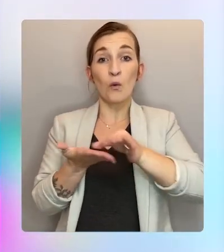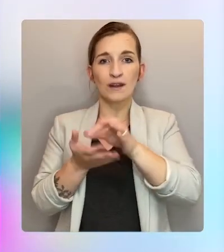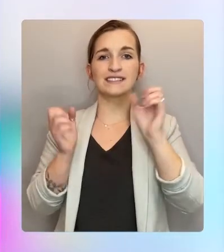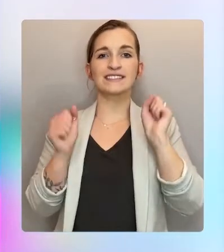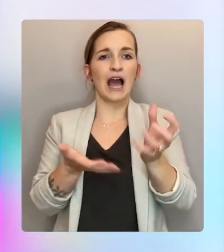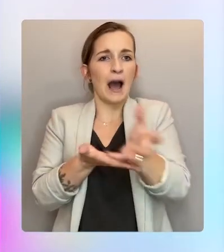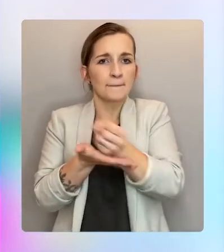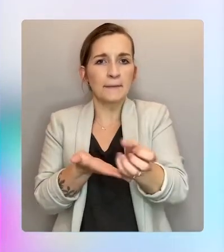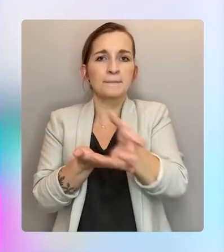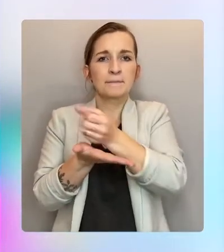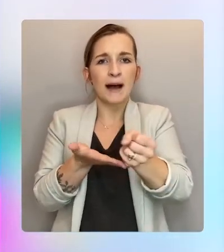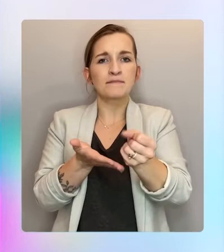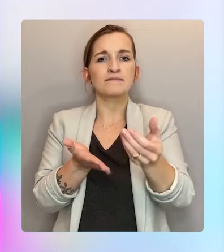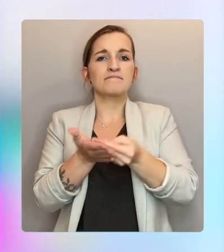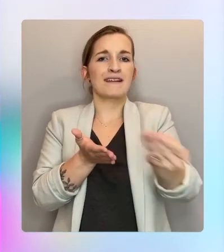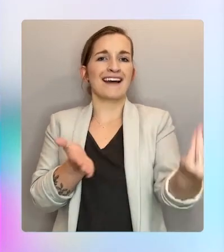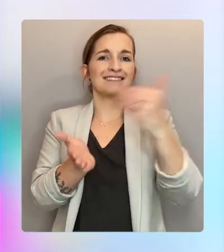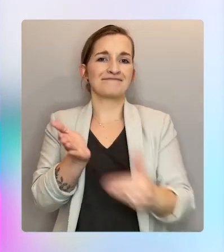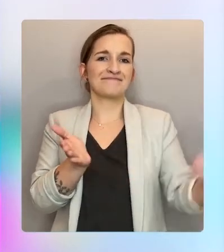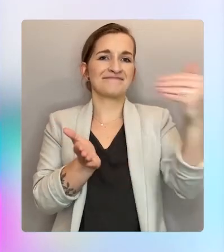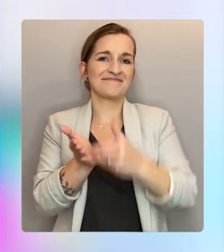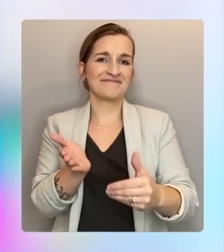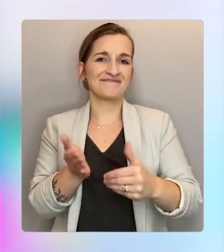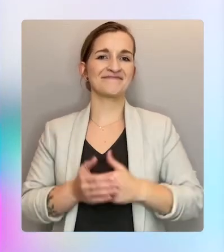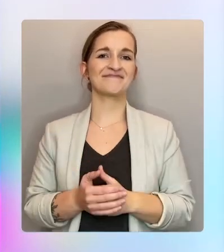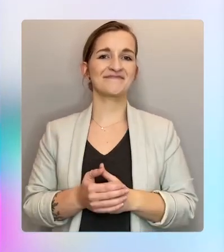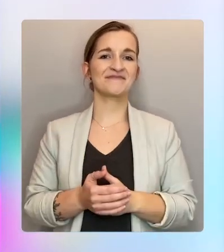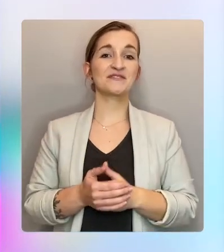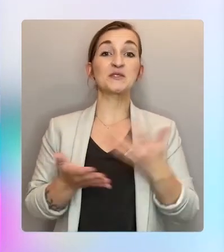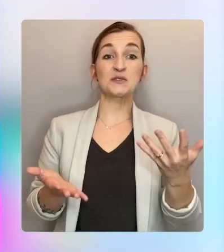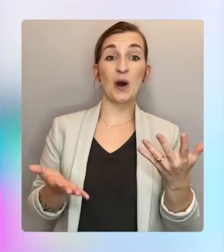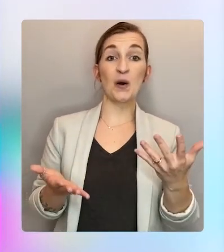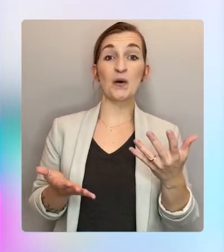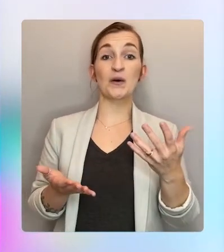So once you've created some cool IAP, either durables